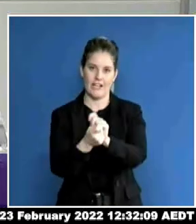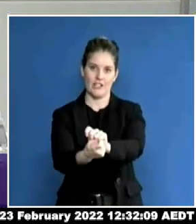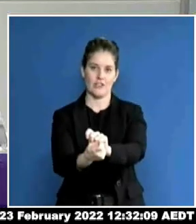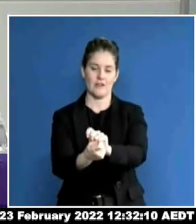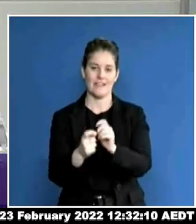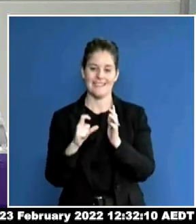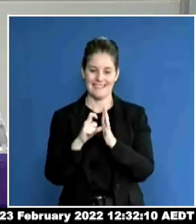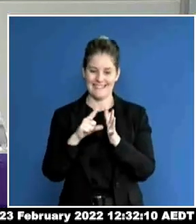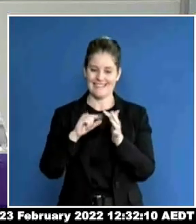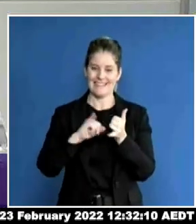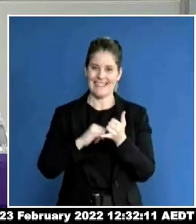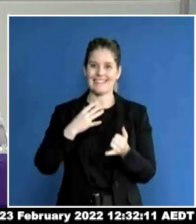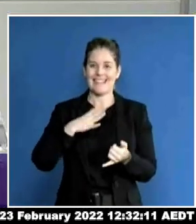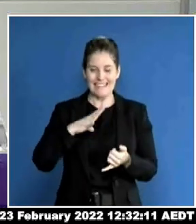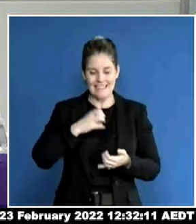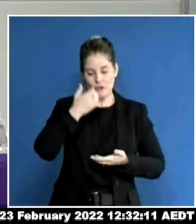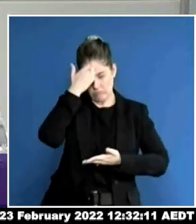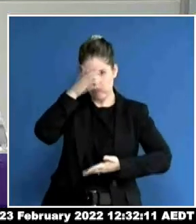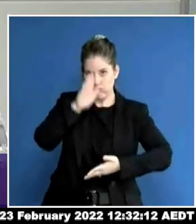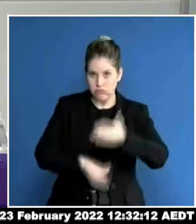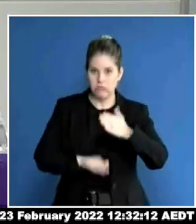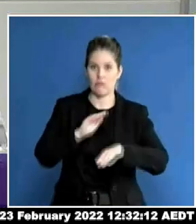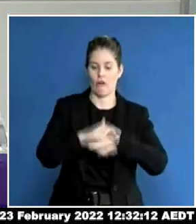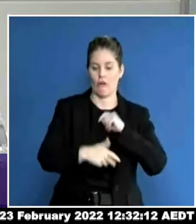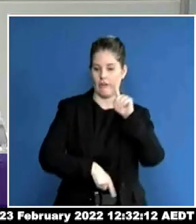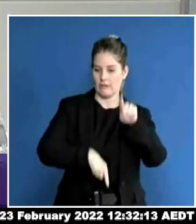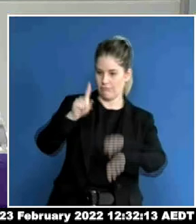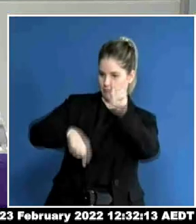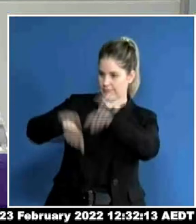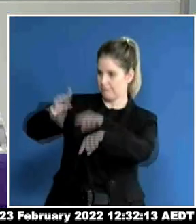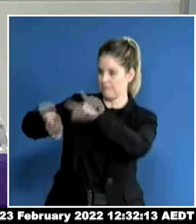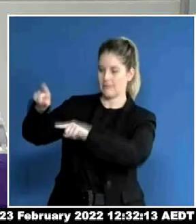intimidated by what disability can be in terms of access needs, because we do